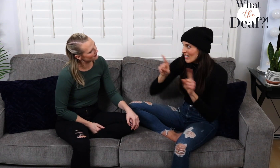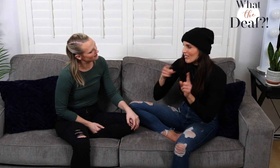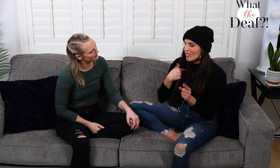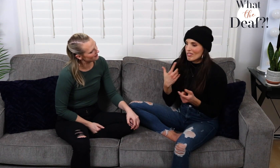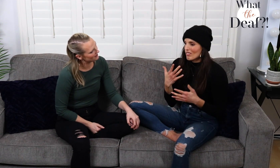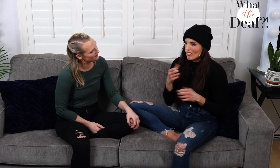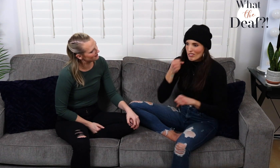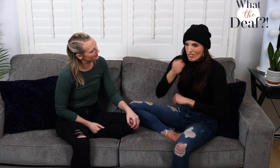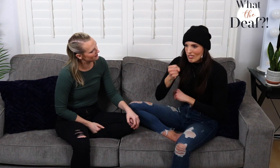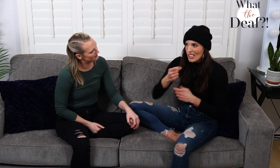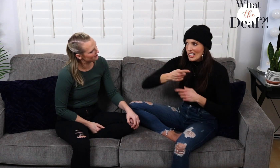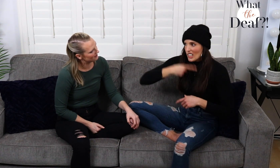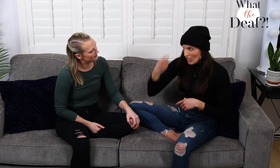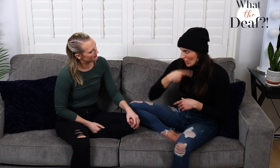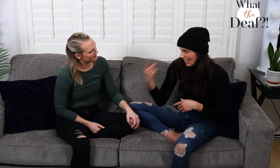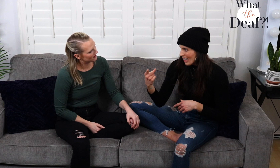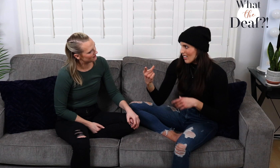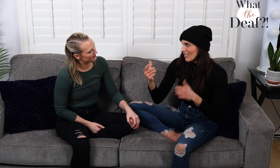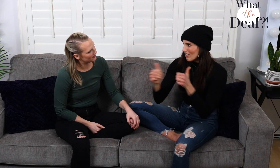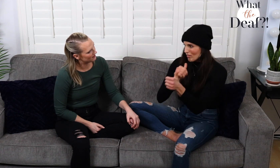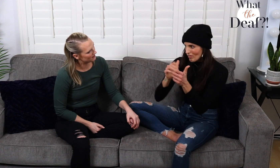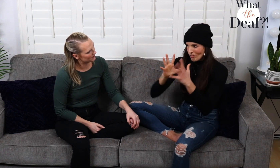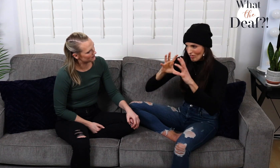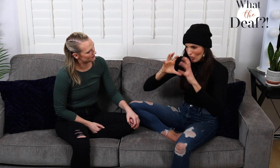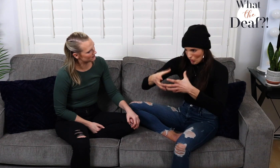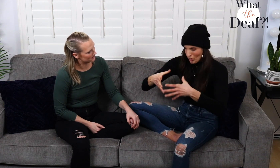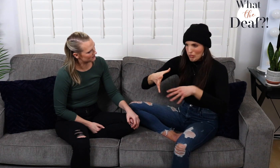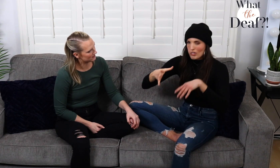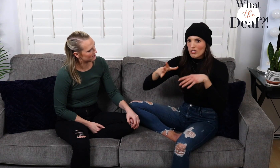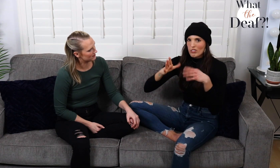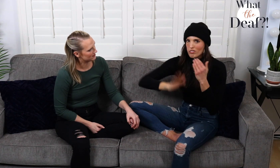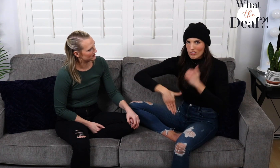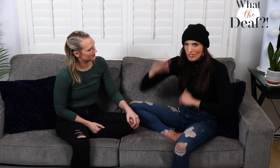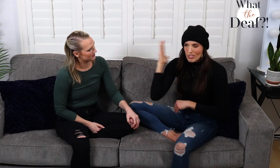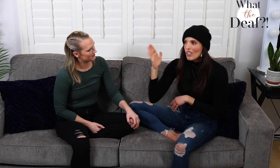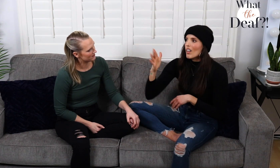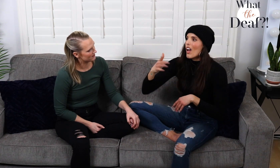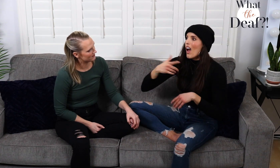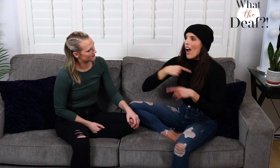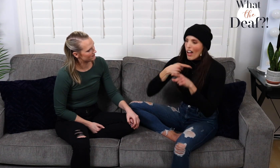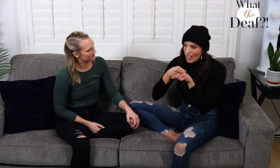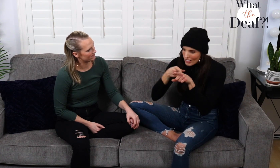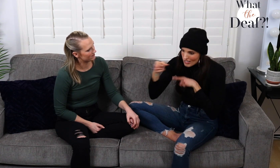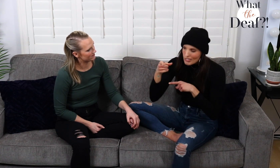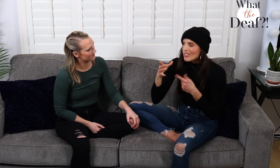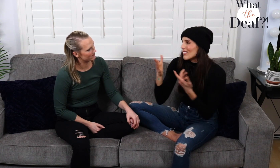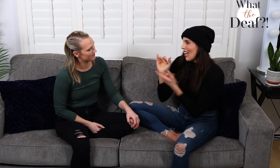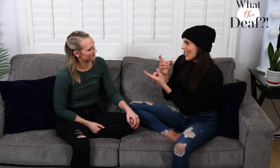completely different. I was put into hearing teams and the hearing world growing up and I stuck...